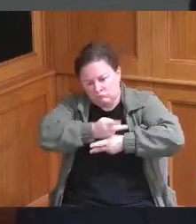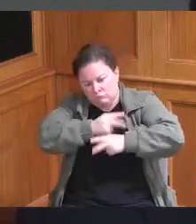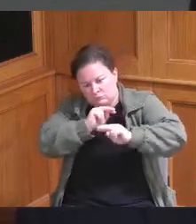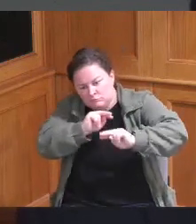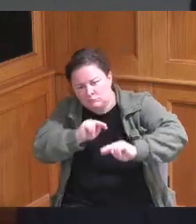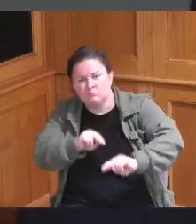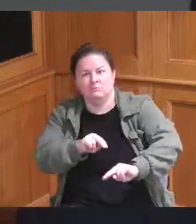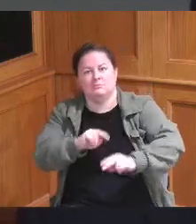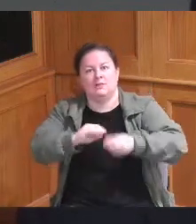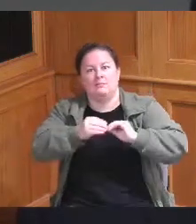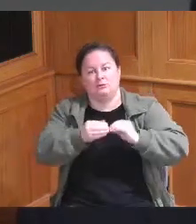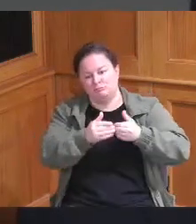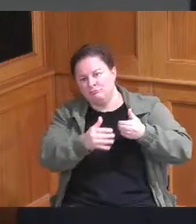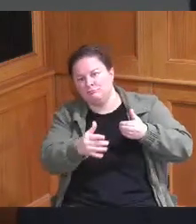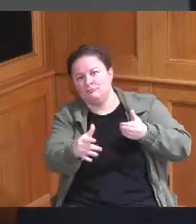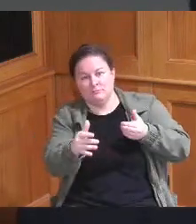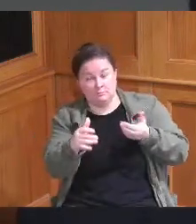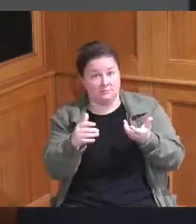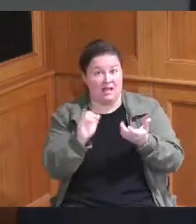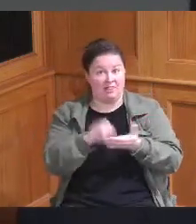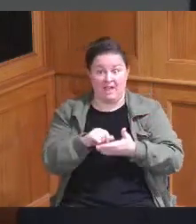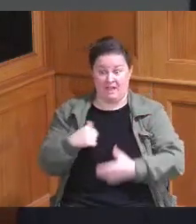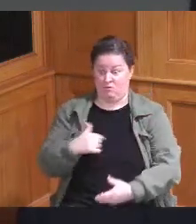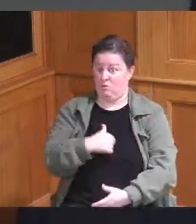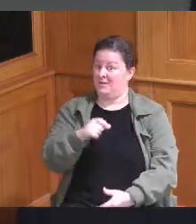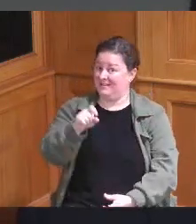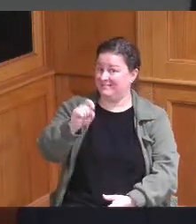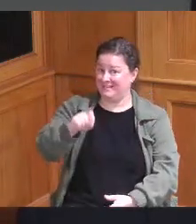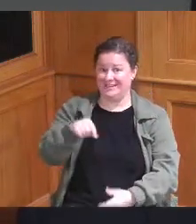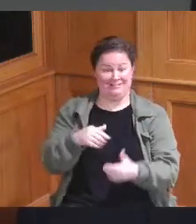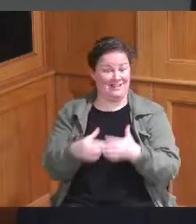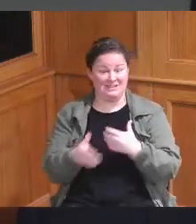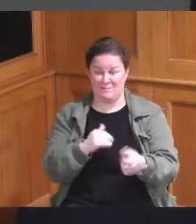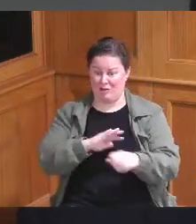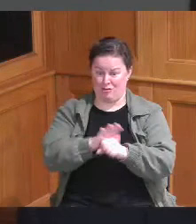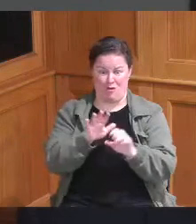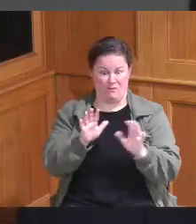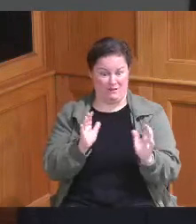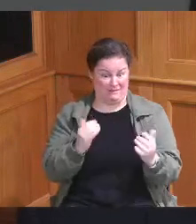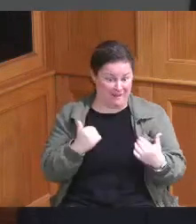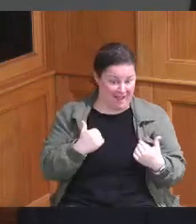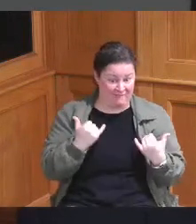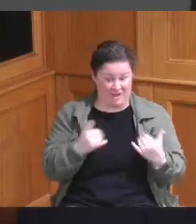community needs regardless of where we are in the Covid lifespan the other Grant relates to